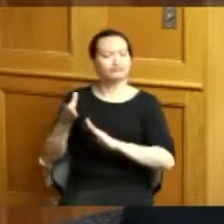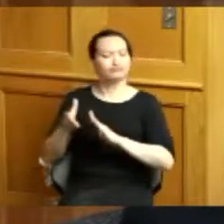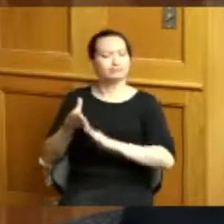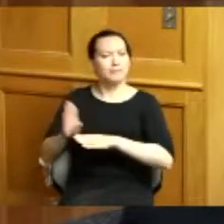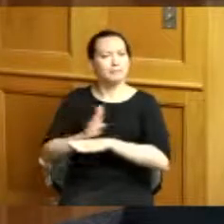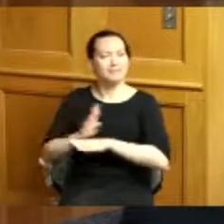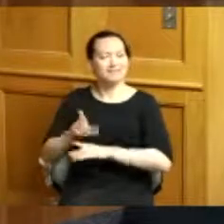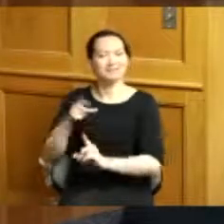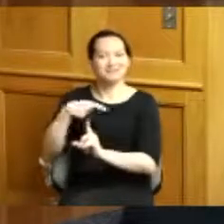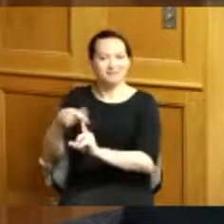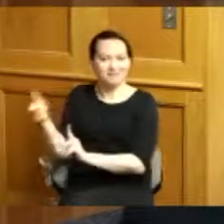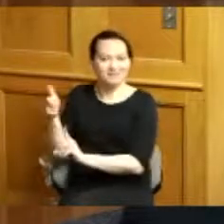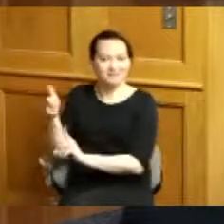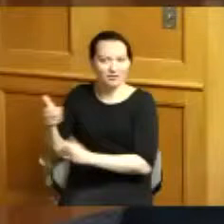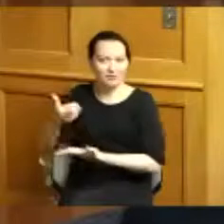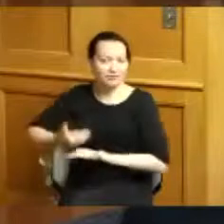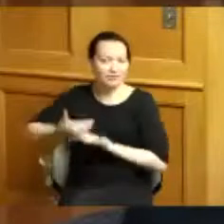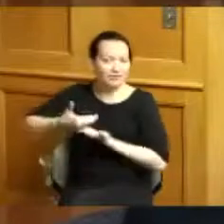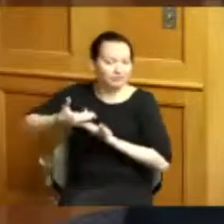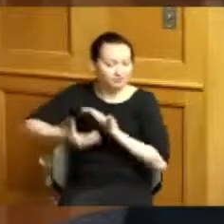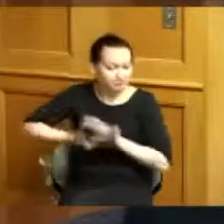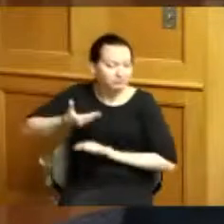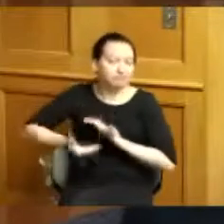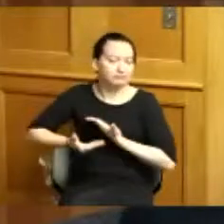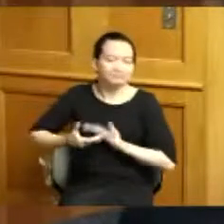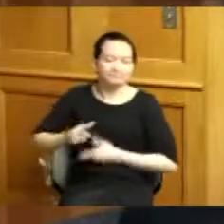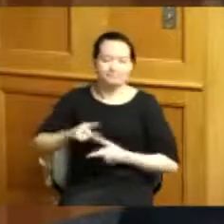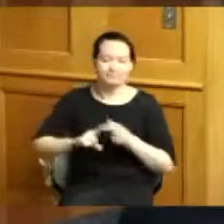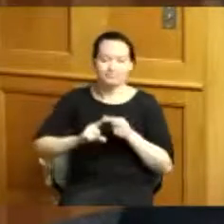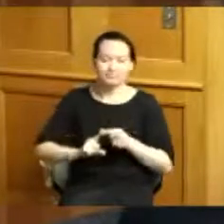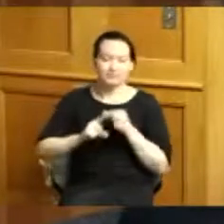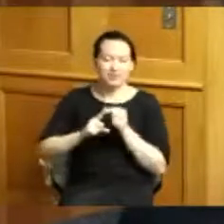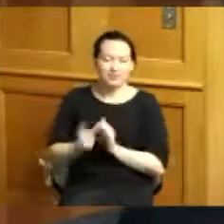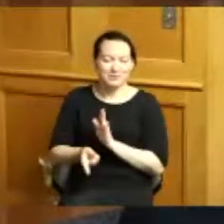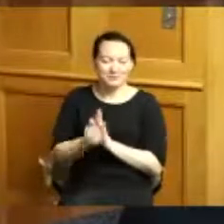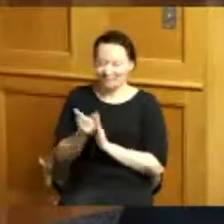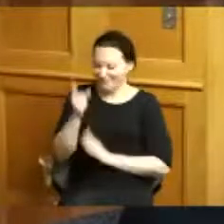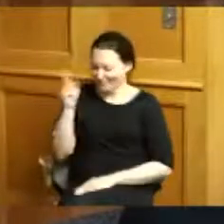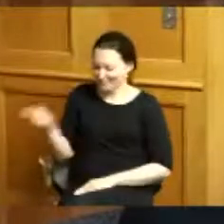is also in recovery and so it was a special moment for him as well as for the rest of us